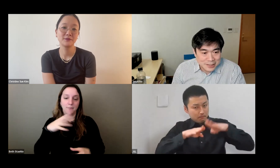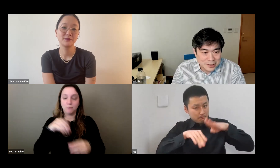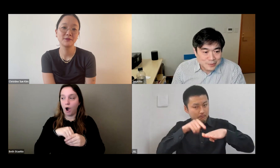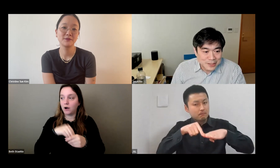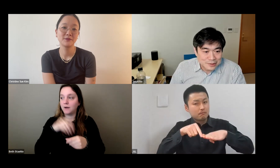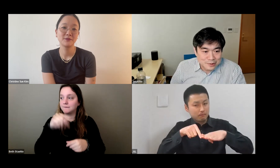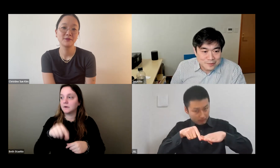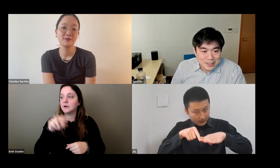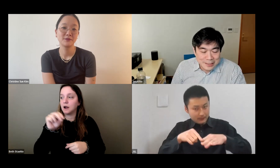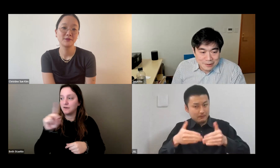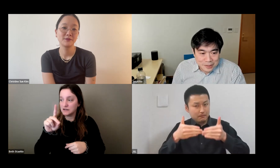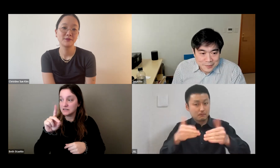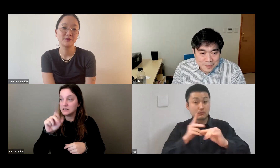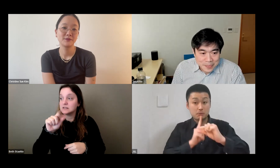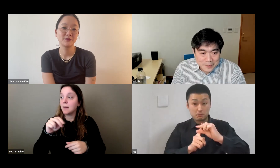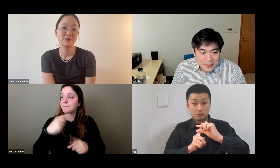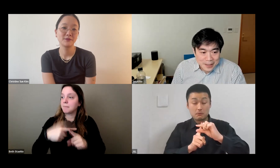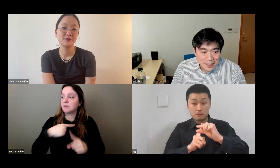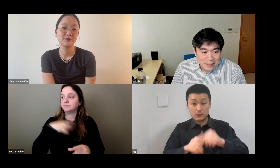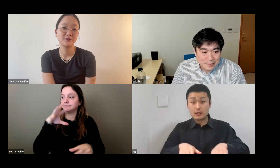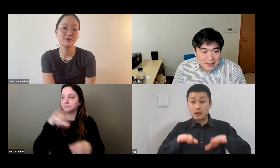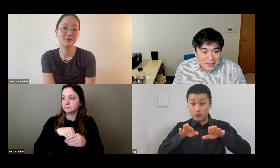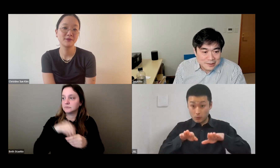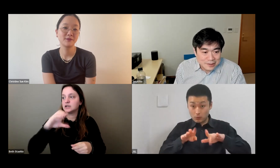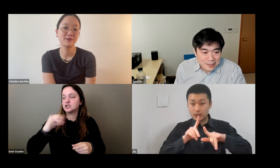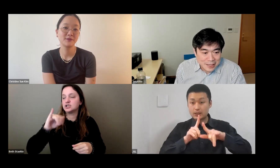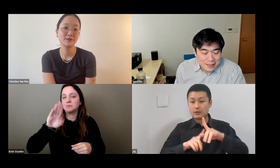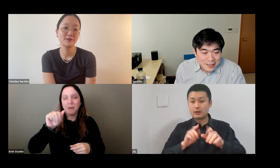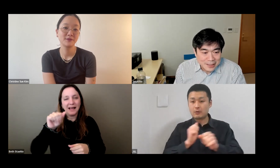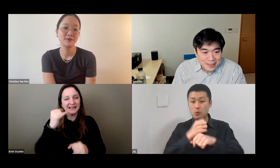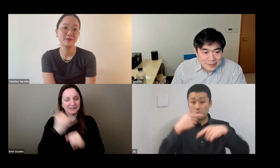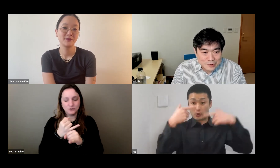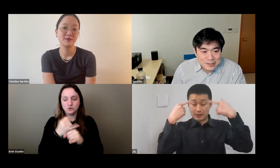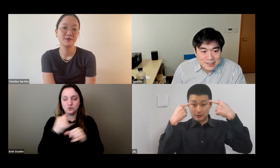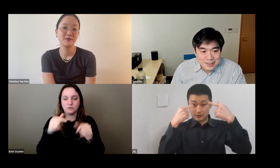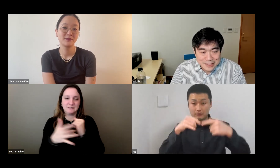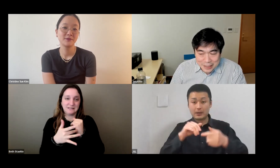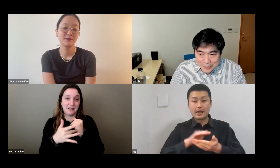at Chiba Institute of Technology. And my guest today is Christine Sun Kim.